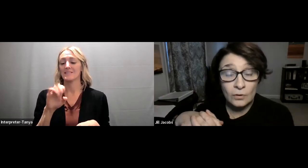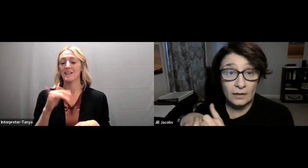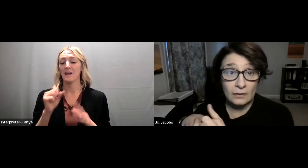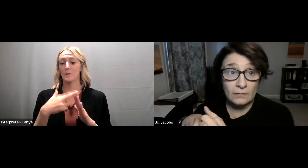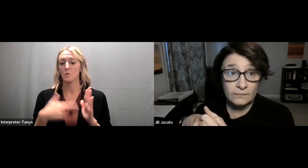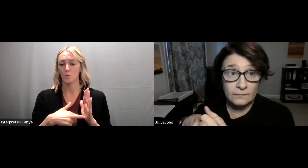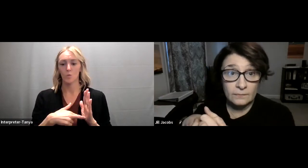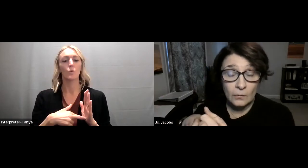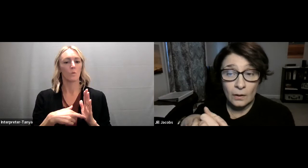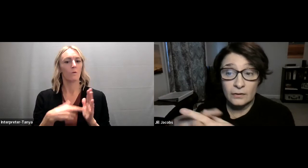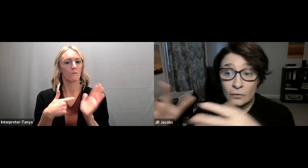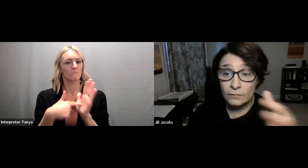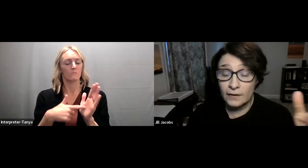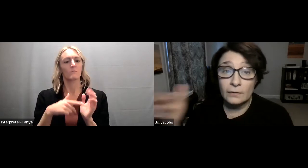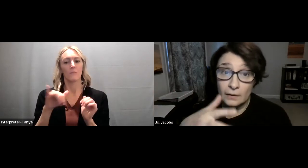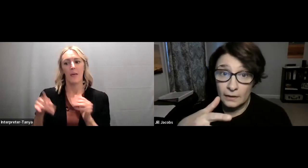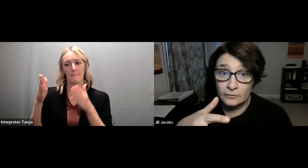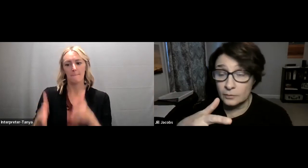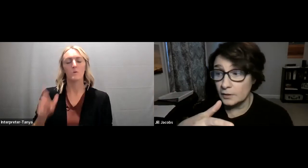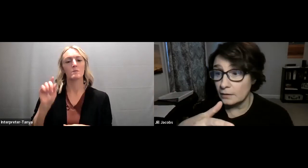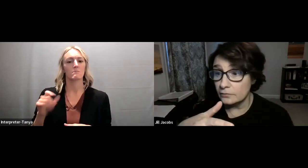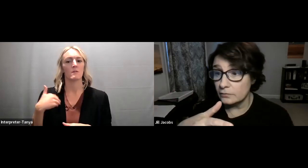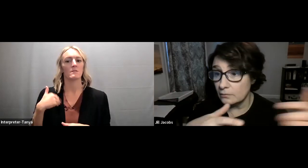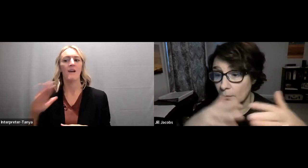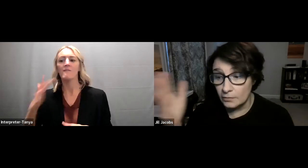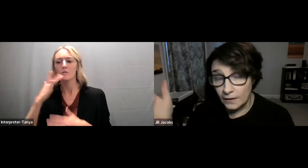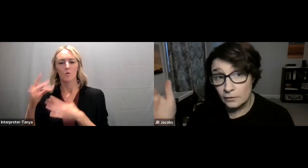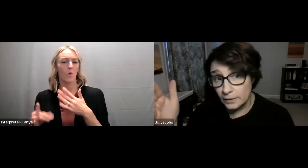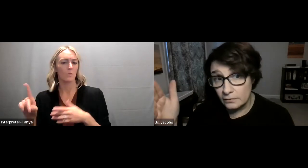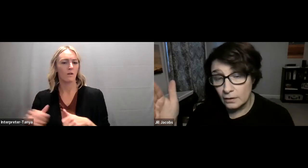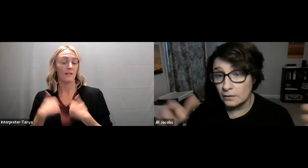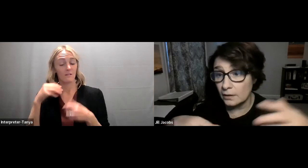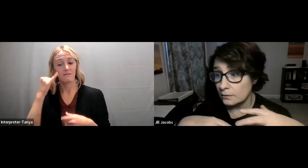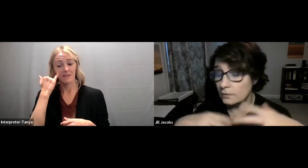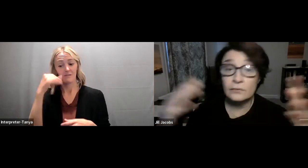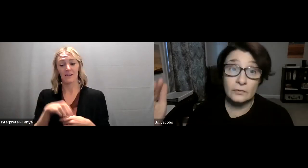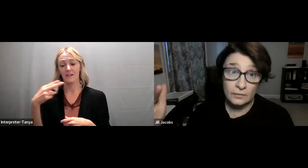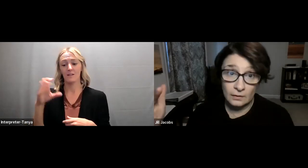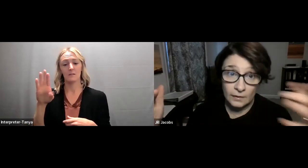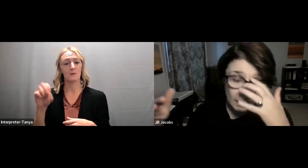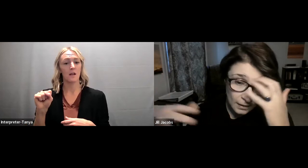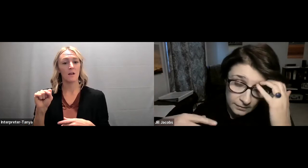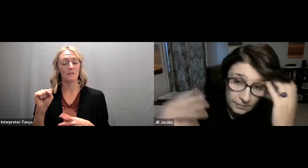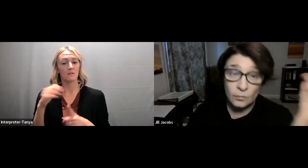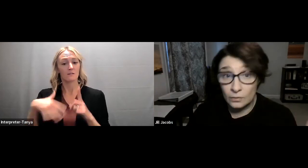in where they live. Okay. So if they are in an HCBS environment and they are in an assisted living did they really